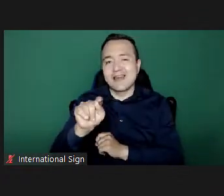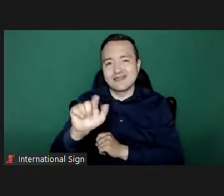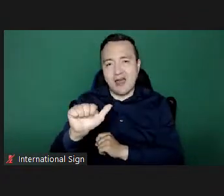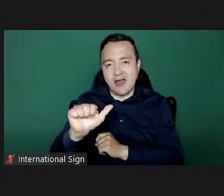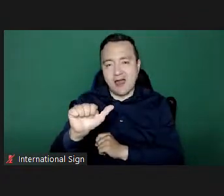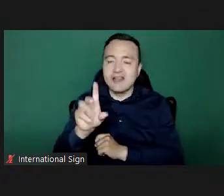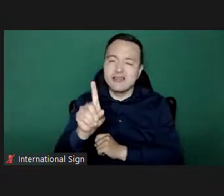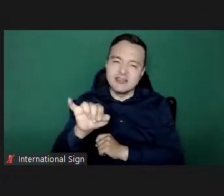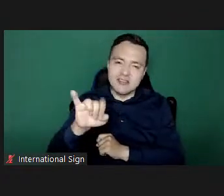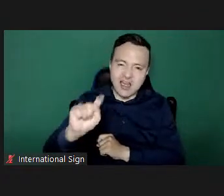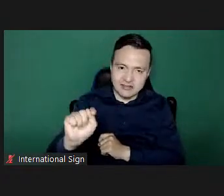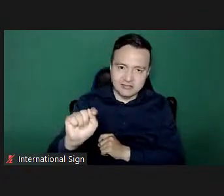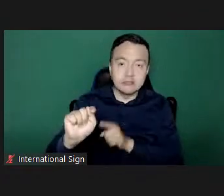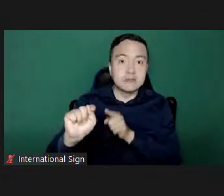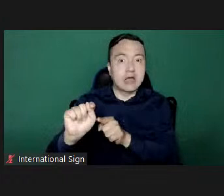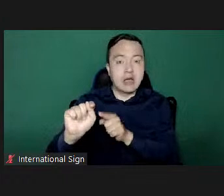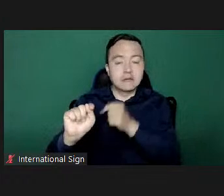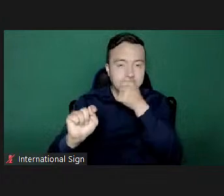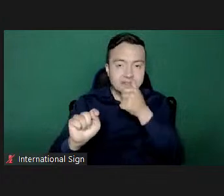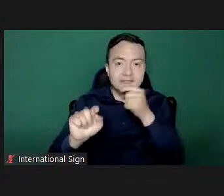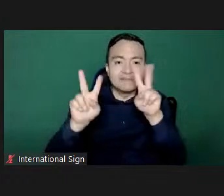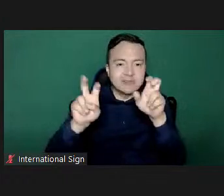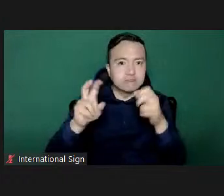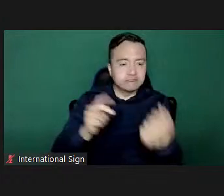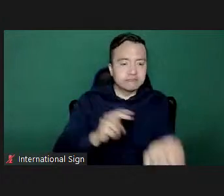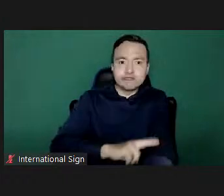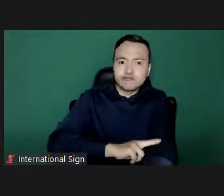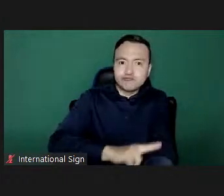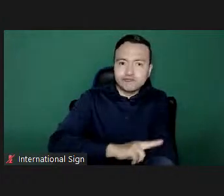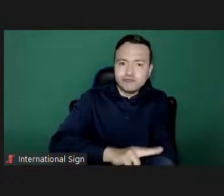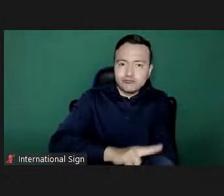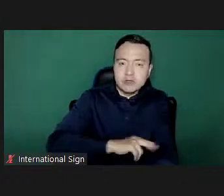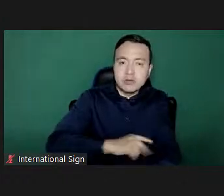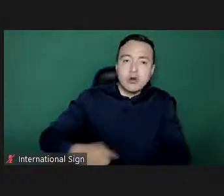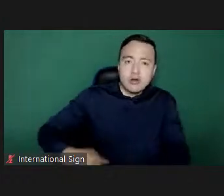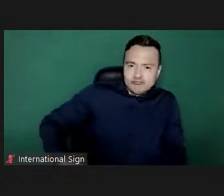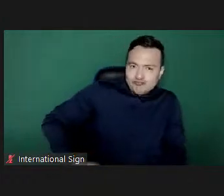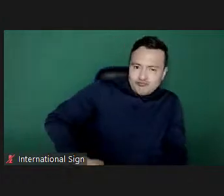All geared towards creating a regulatory framework that will